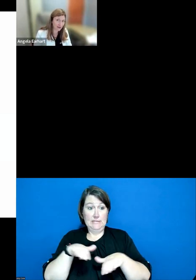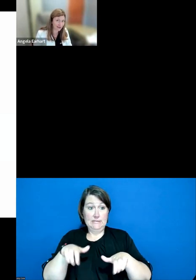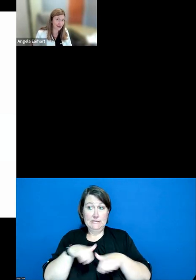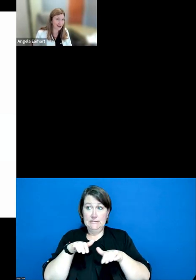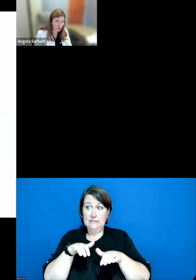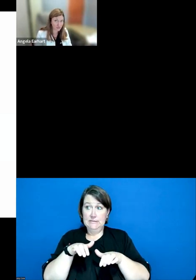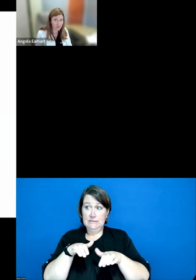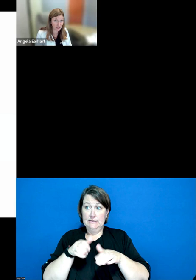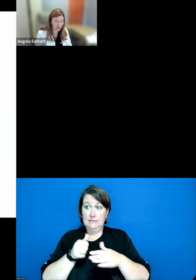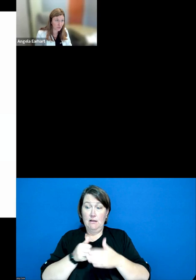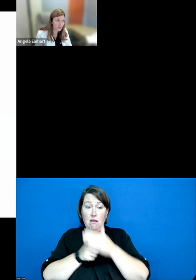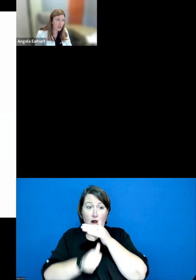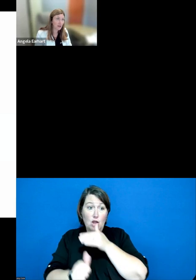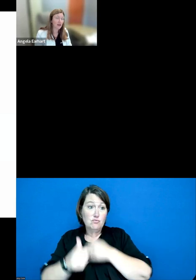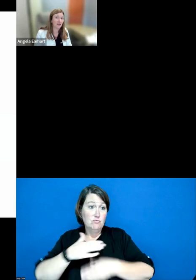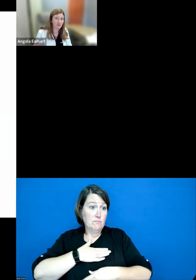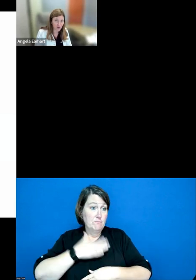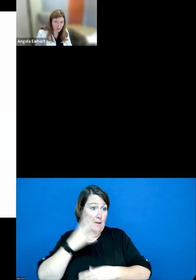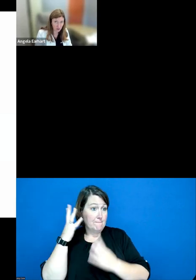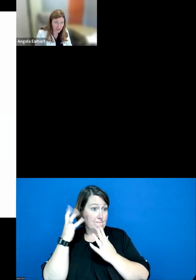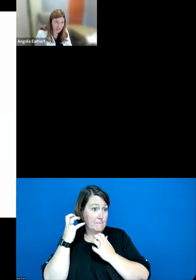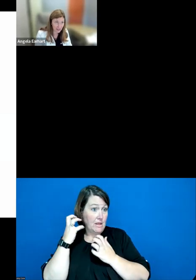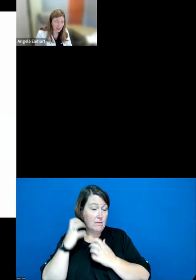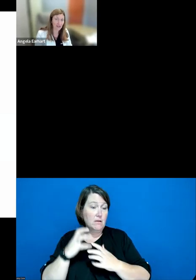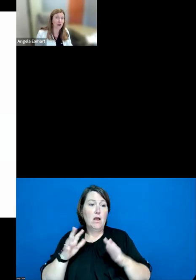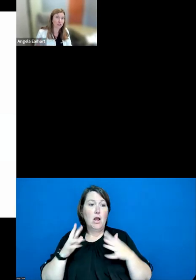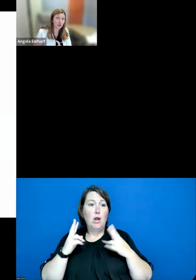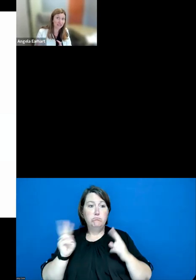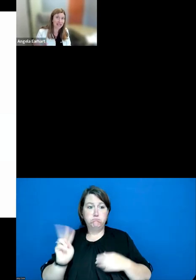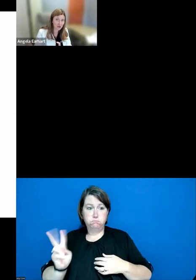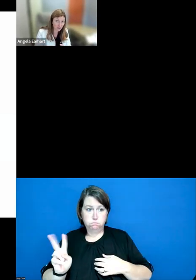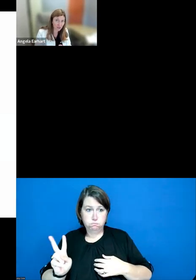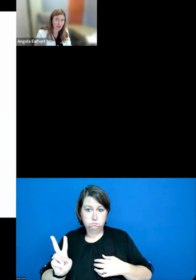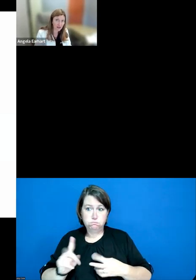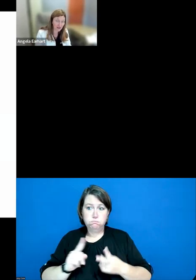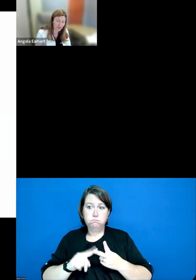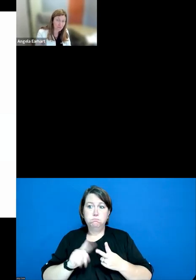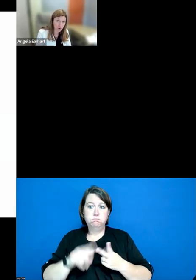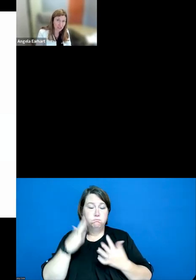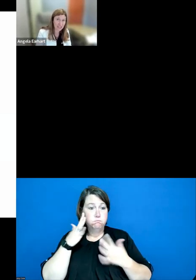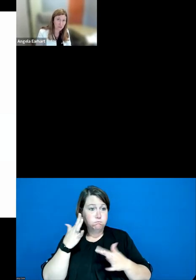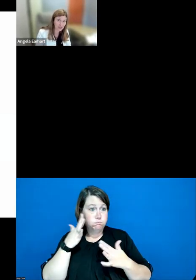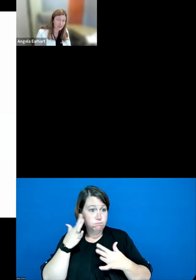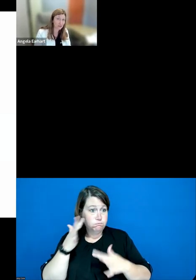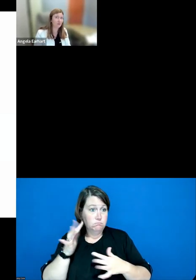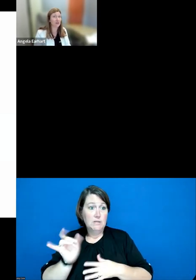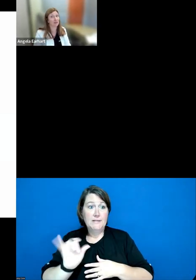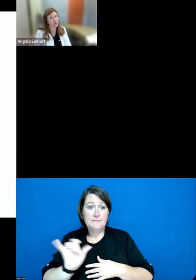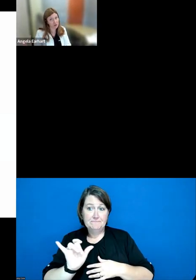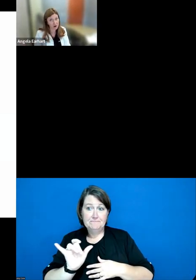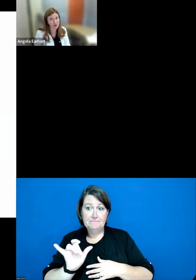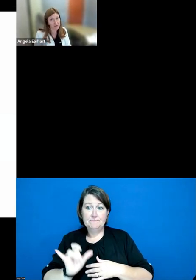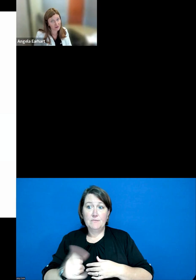it under my pillow, it vibrates. It's also a sound component as well. So if you have a hearing partner,